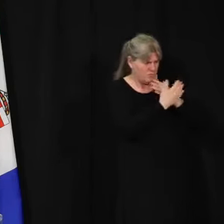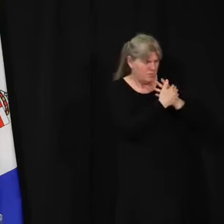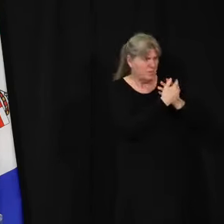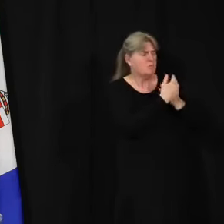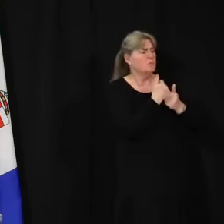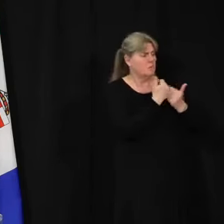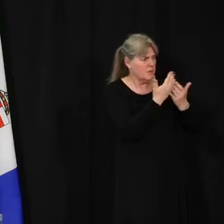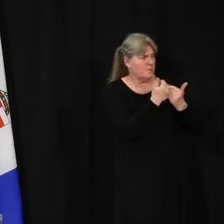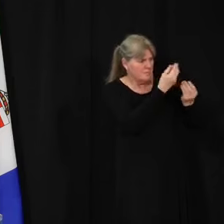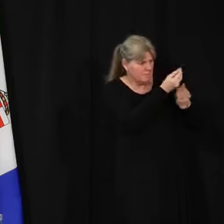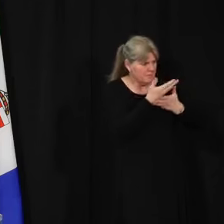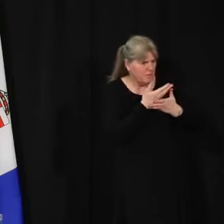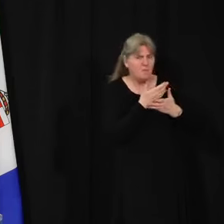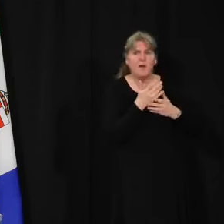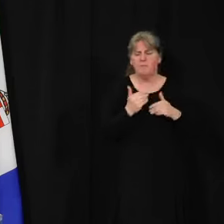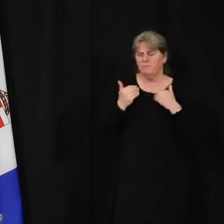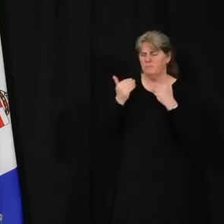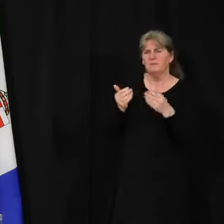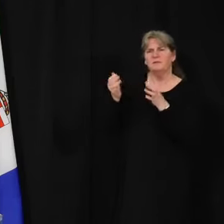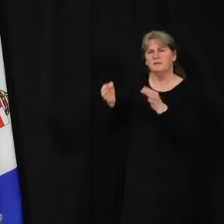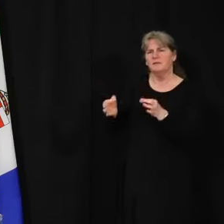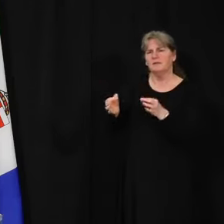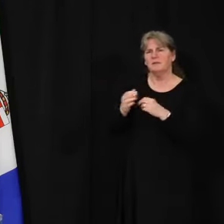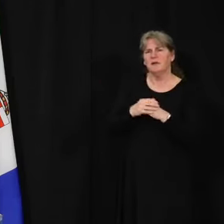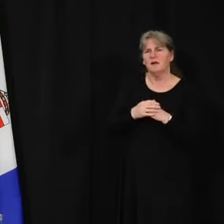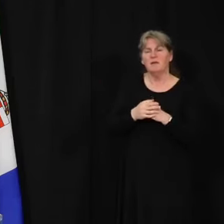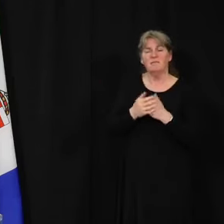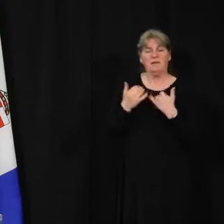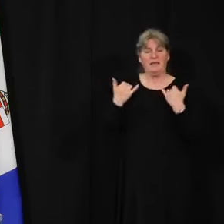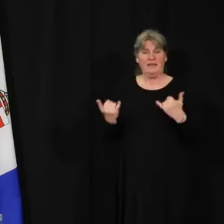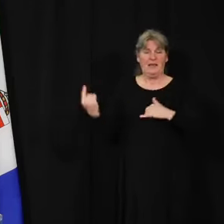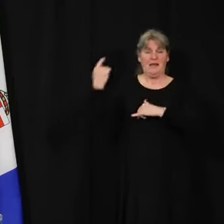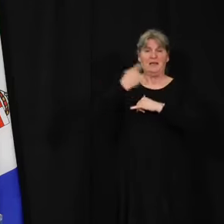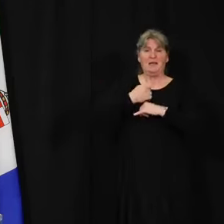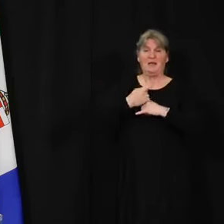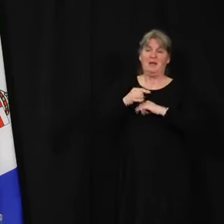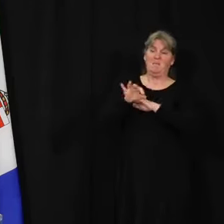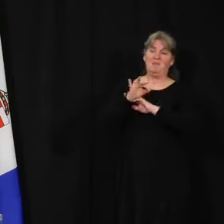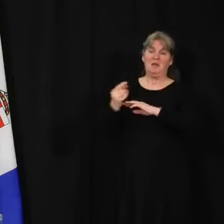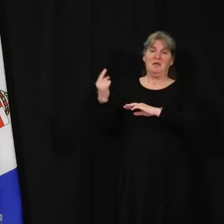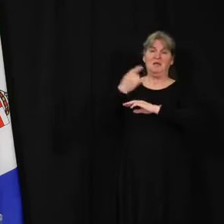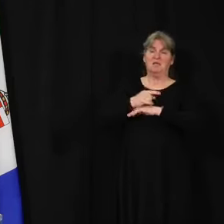policies will be decided upon. But we are not here today with the announcement of specific